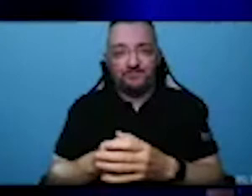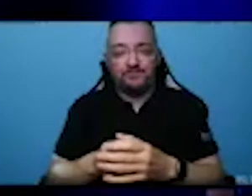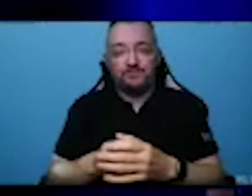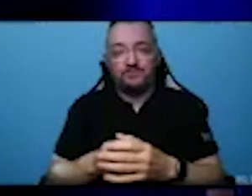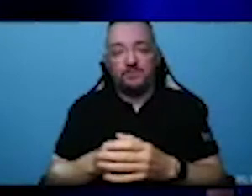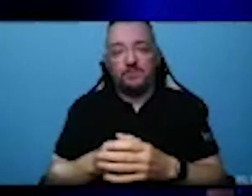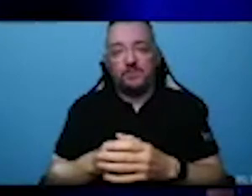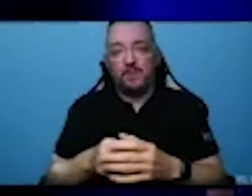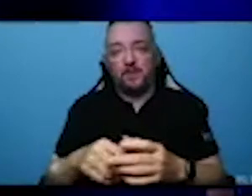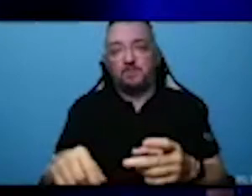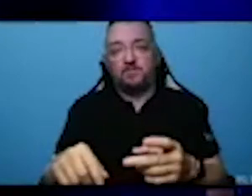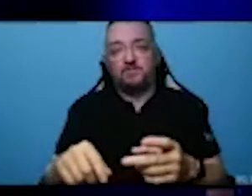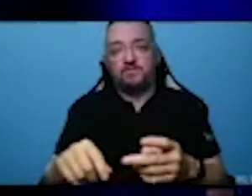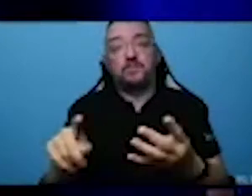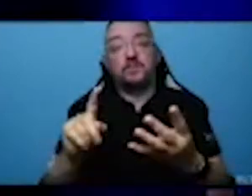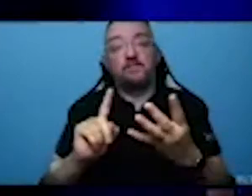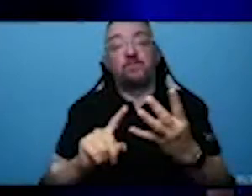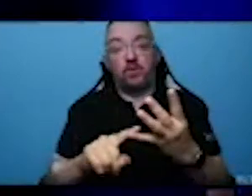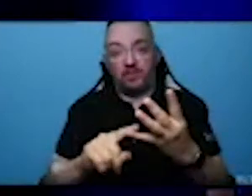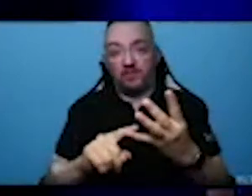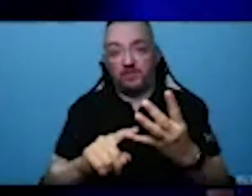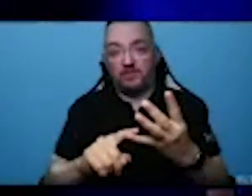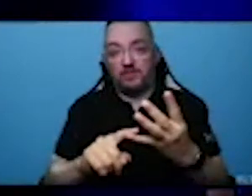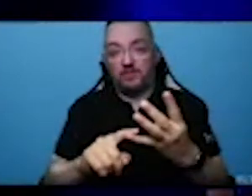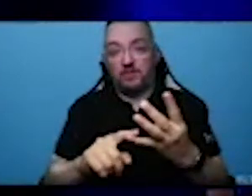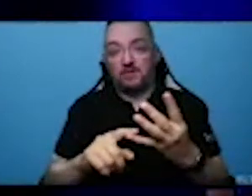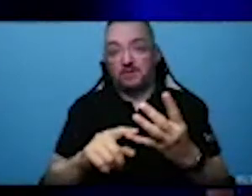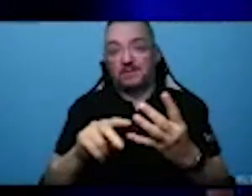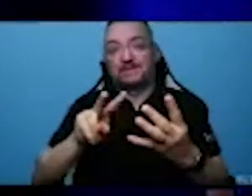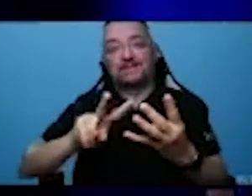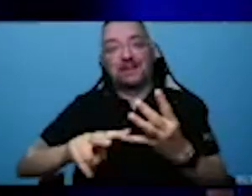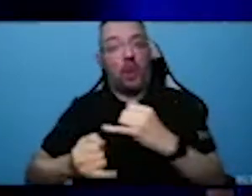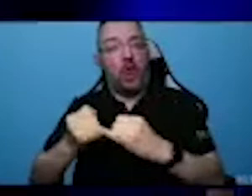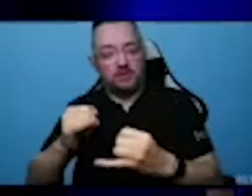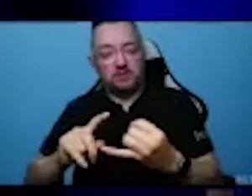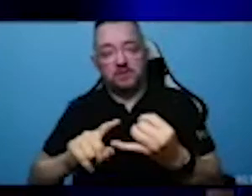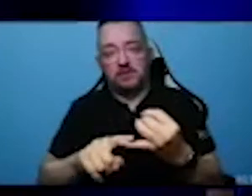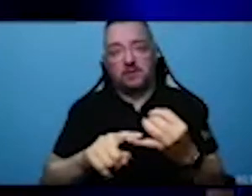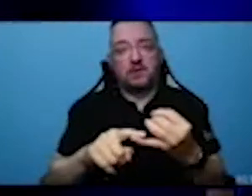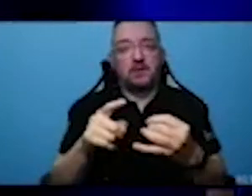Fourthly and penultimately, the thing that I think was a surprise to many people within the group